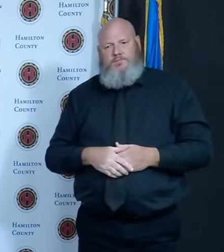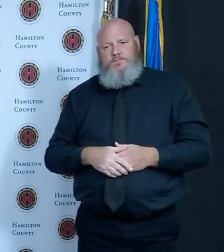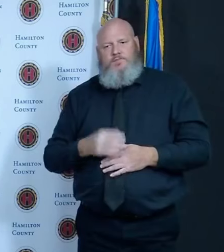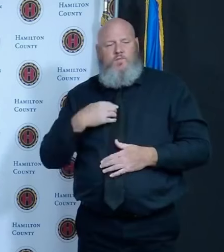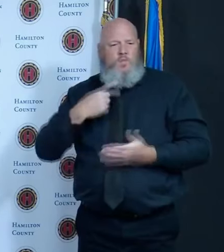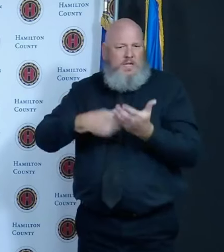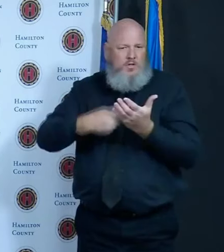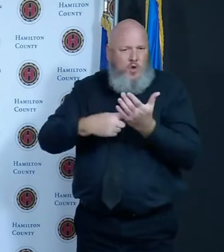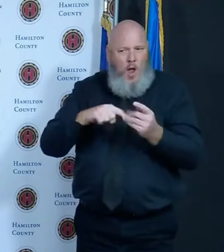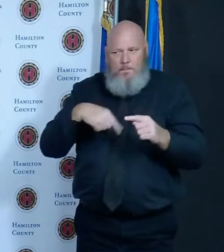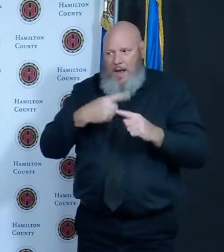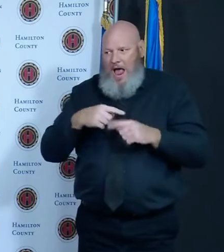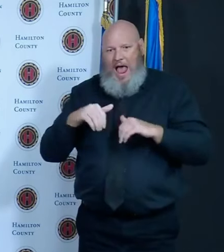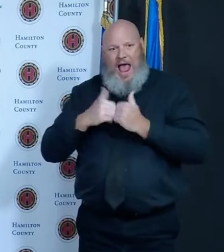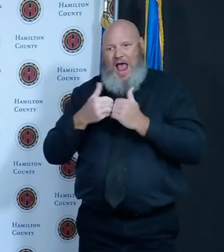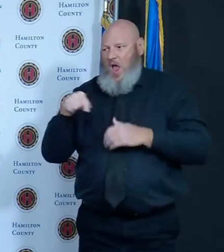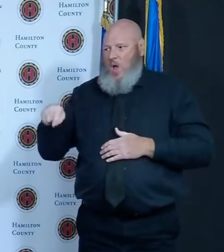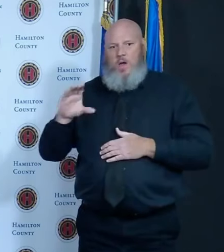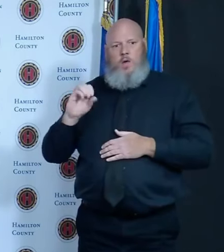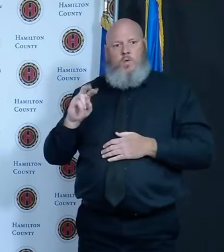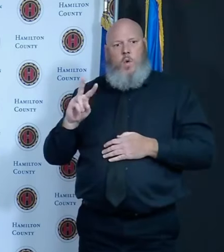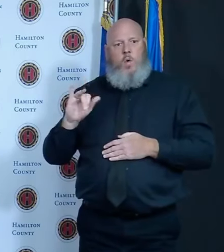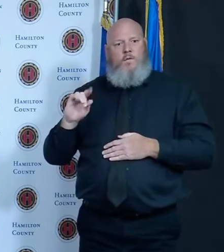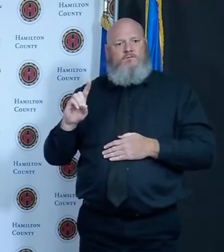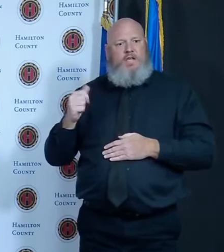we have done I want to share with you two very particular things that are